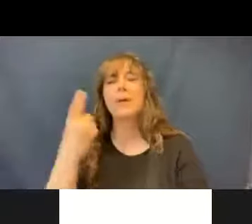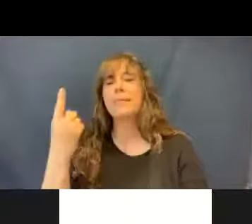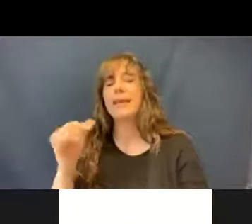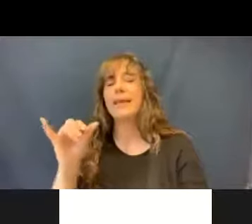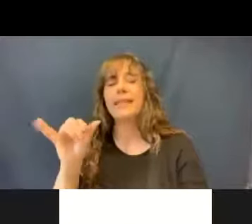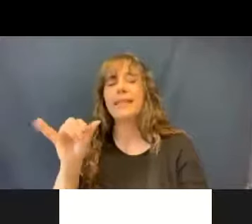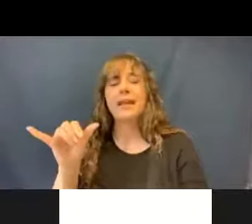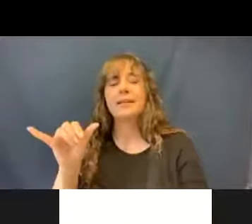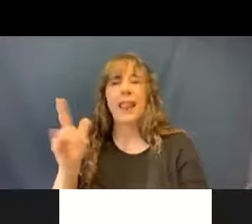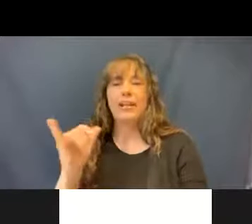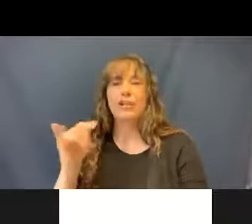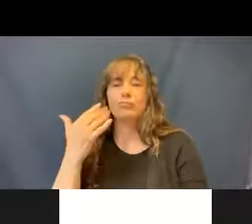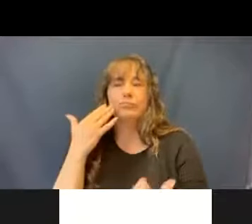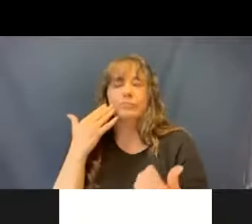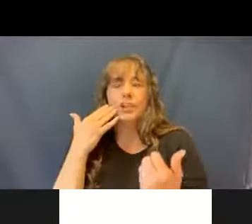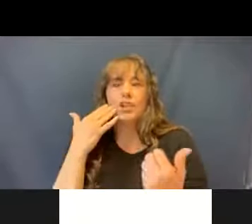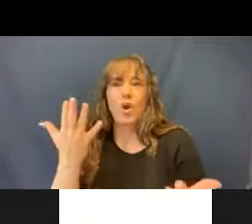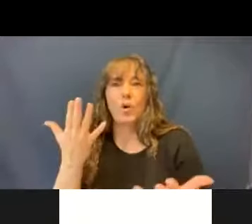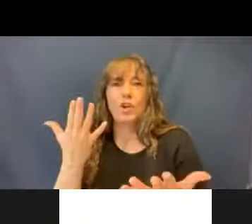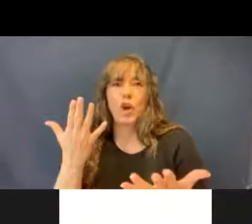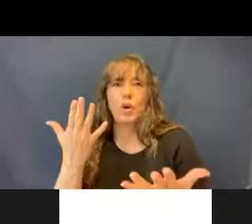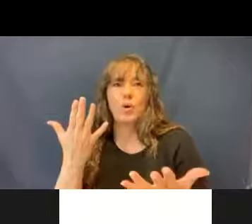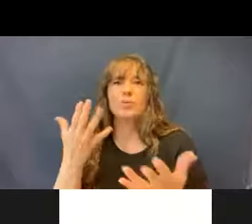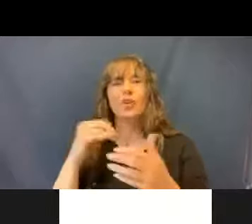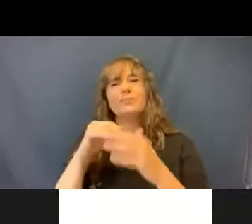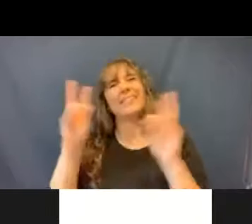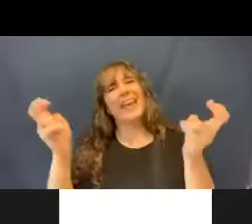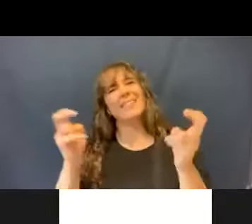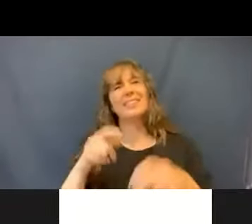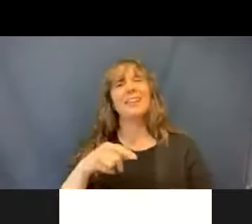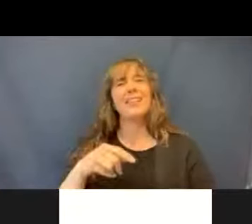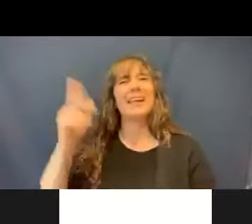know you're in the hearing disability world, the hard of hearing world, you're not in the